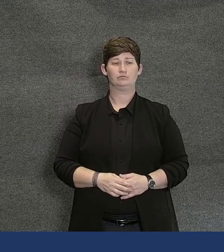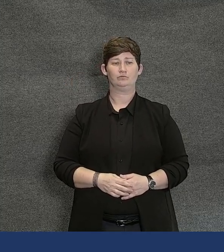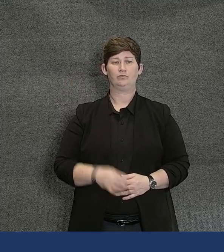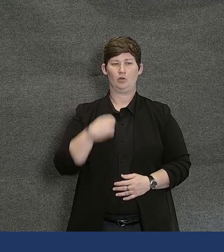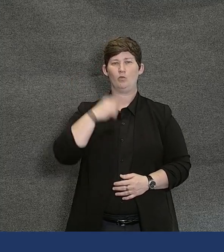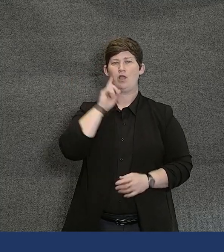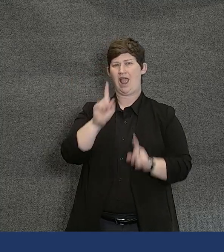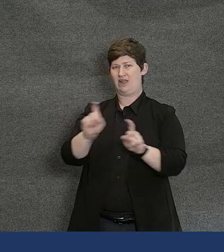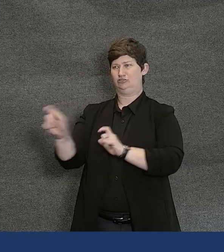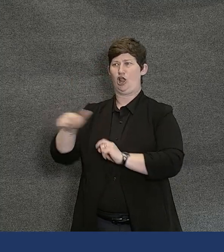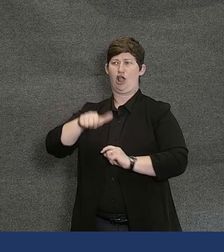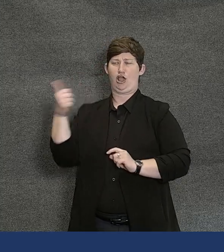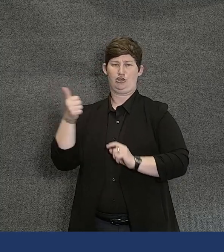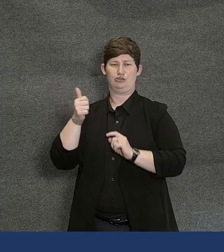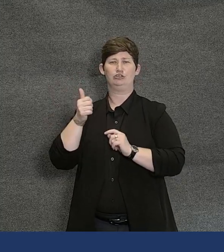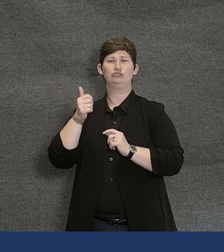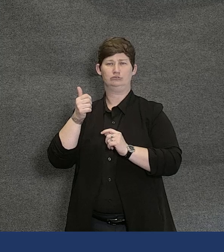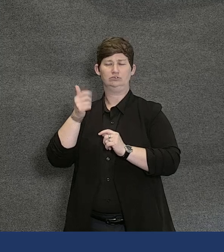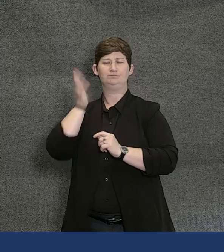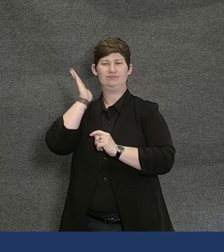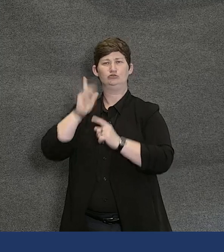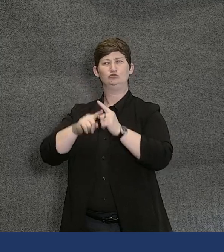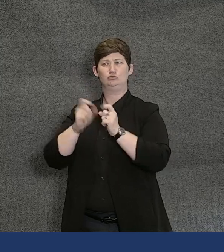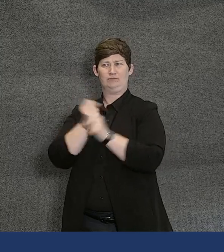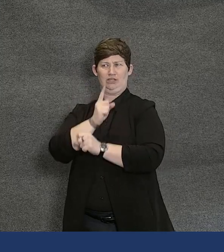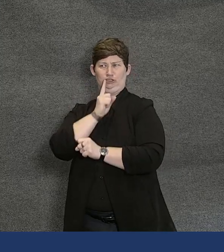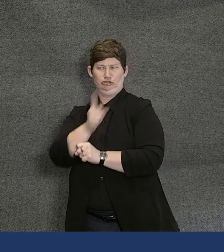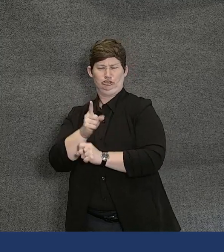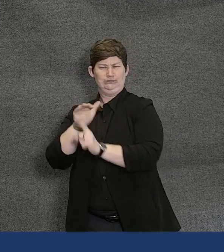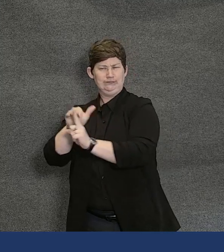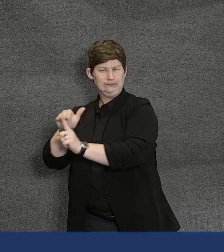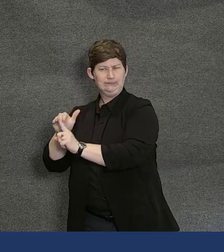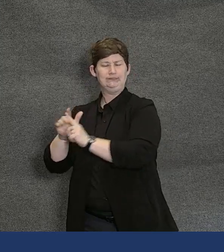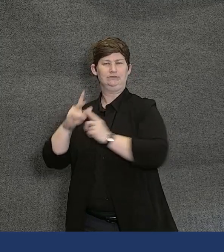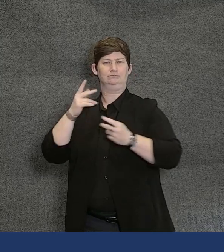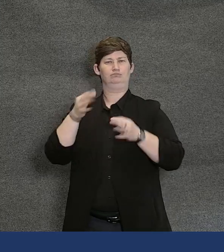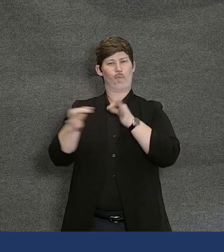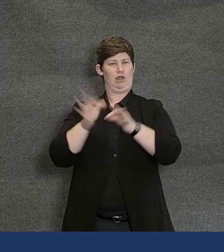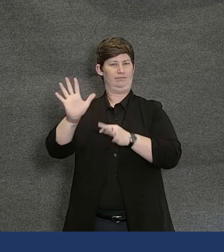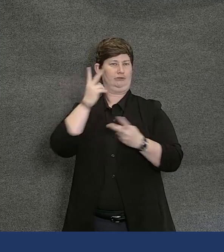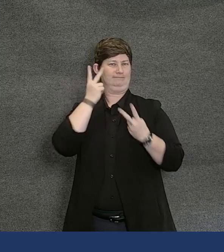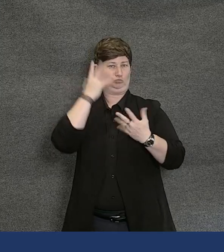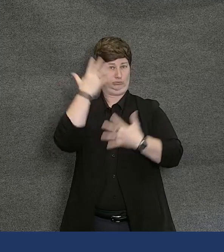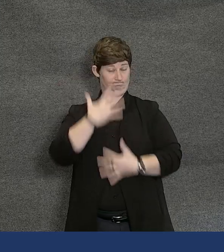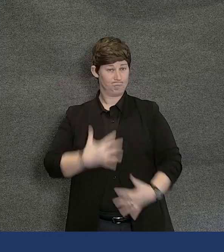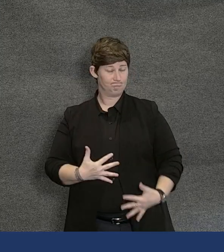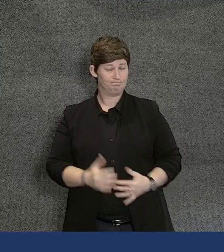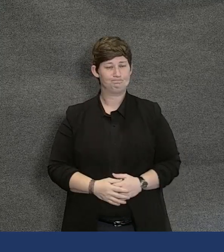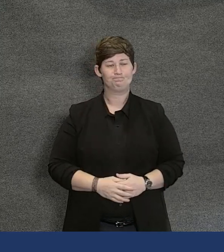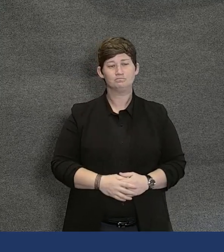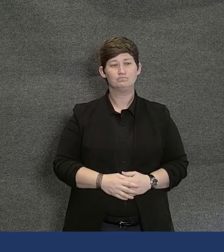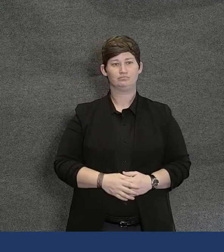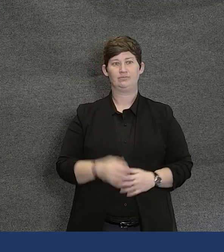can give a physical description as well when they come to the microphone, as we have a lot of people tuning in online.